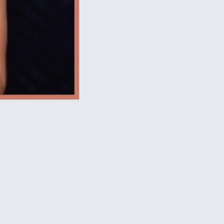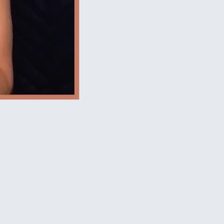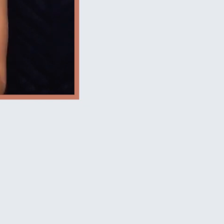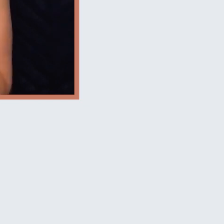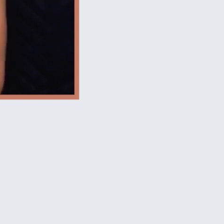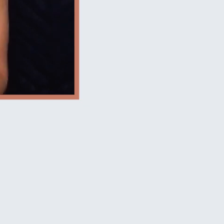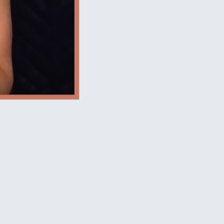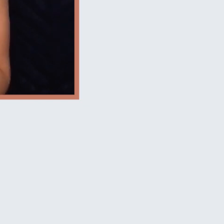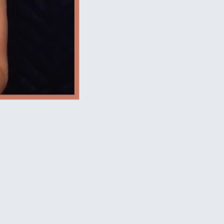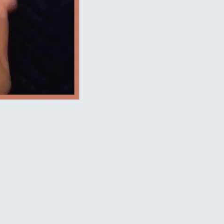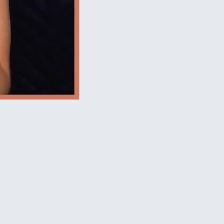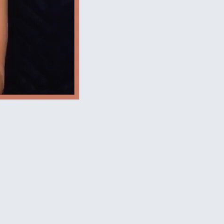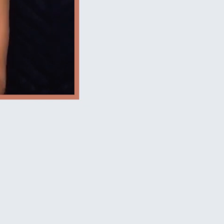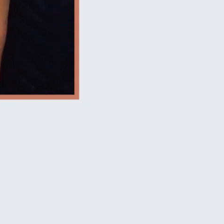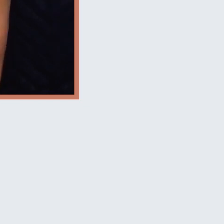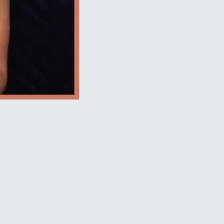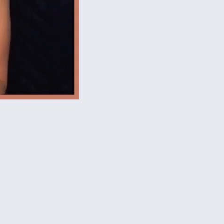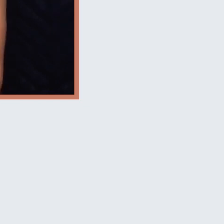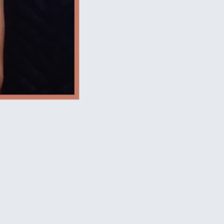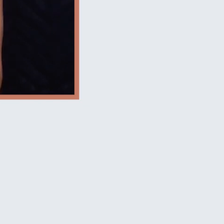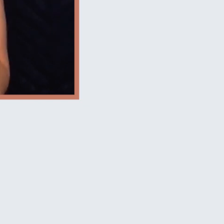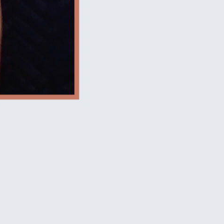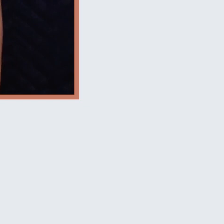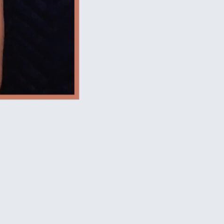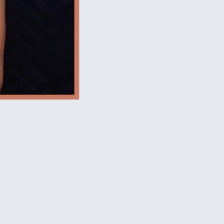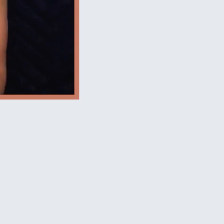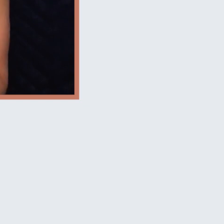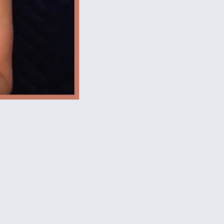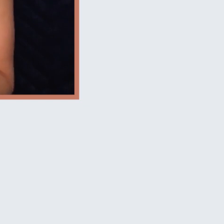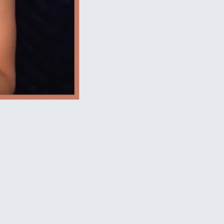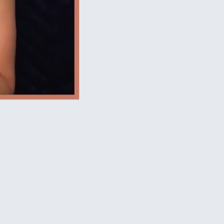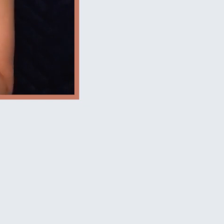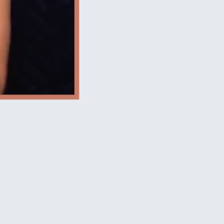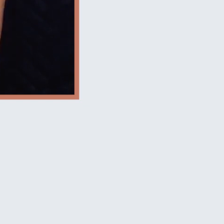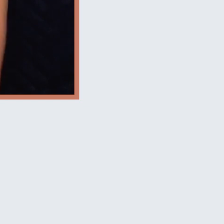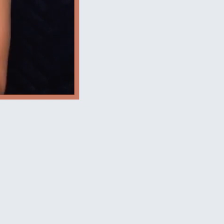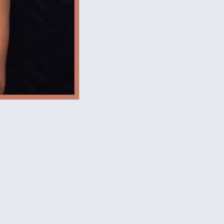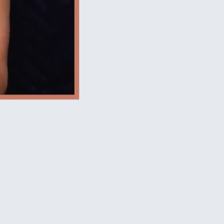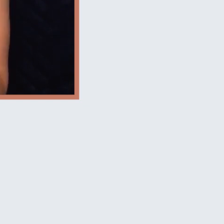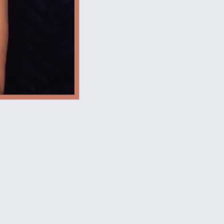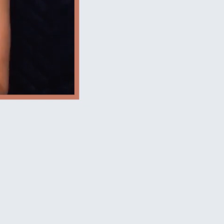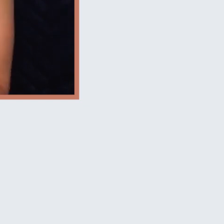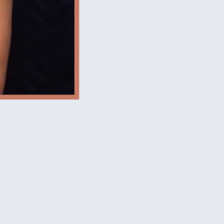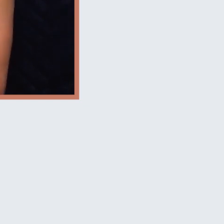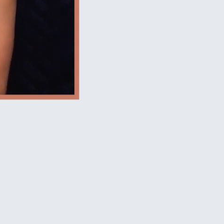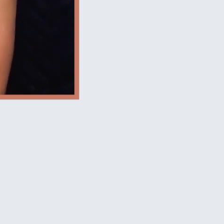Yeah, I was looking through your Instagram. That's how I learned about it was from you and your posts. Thank you for sharing it,